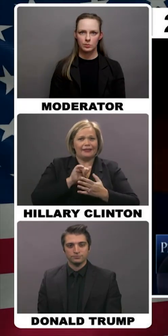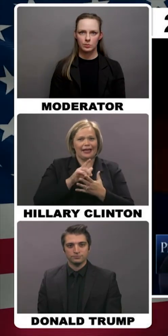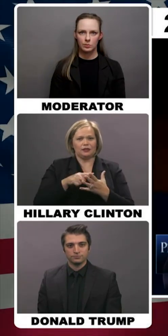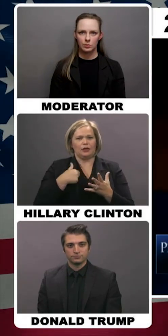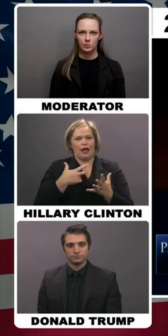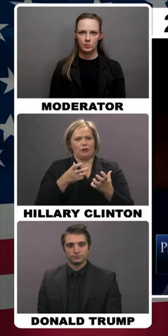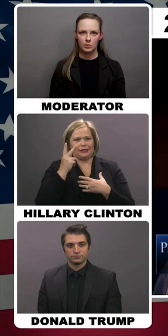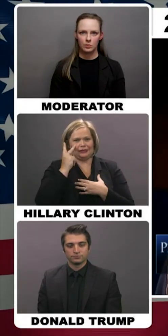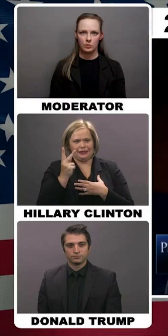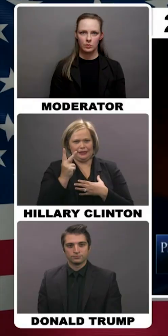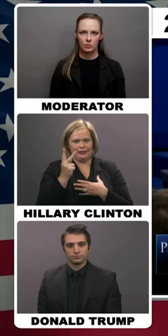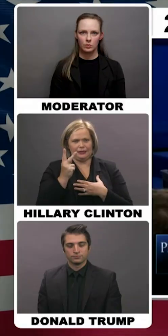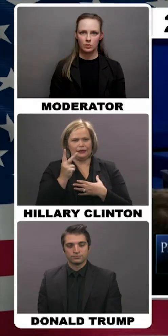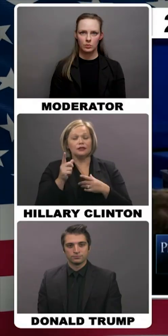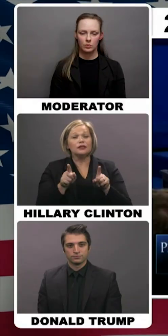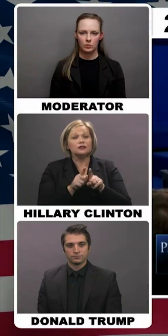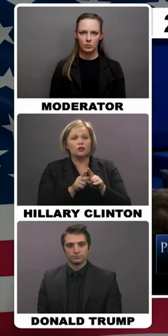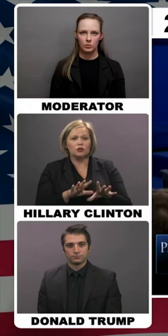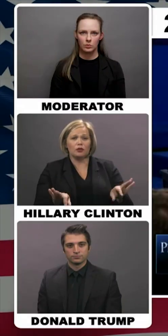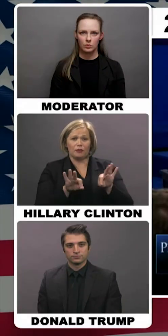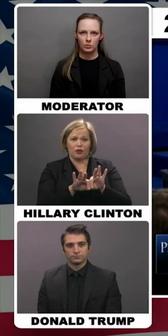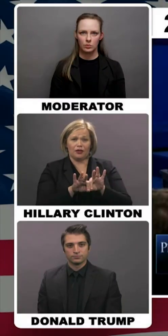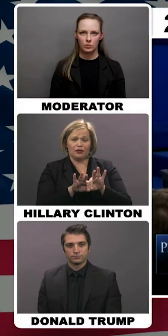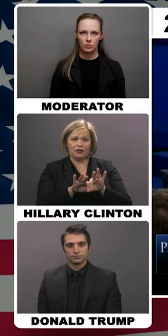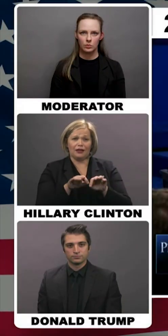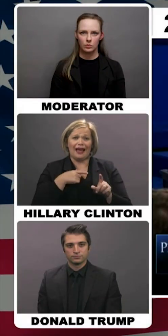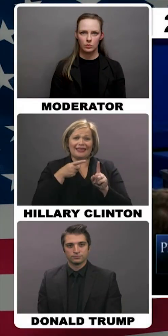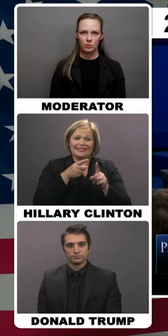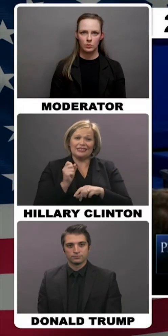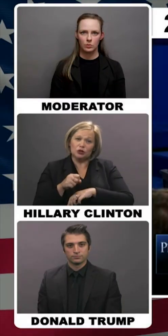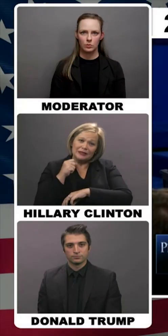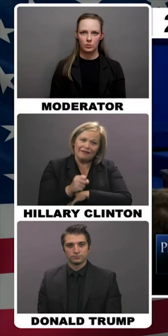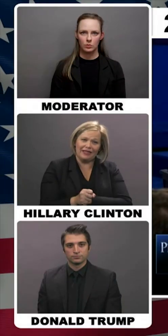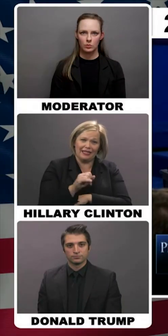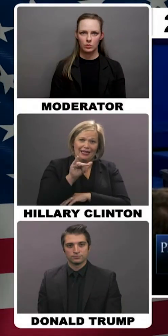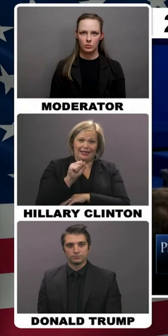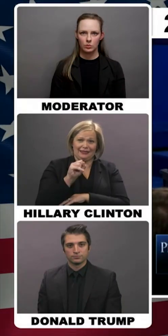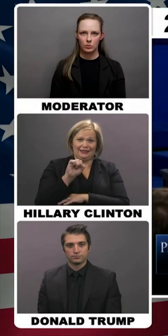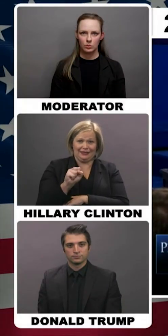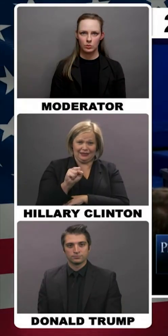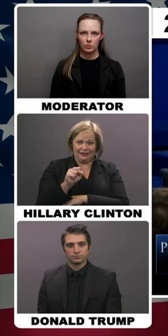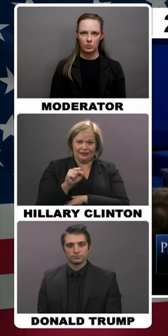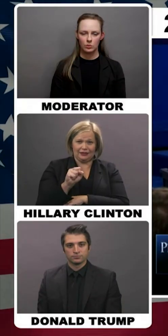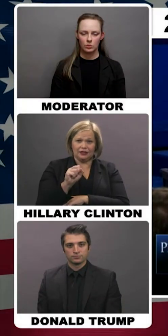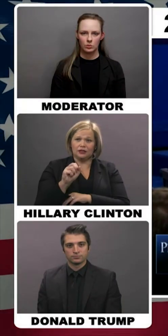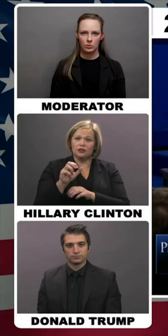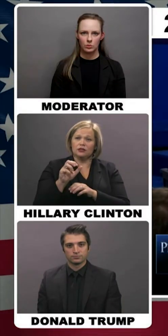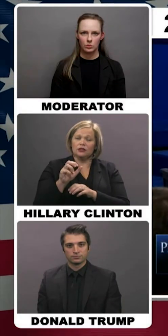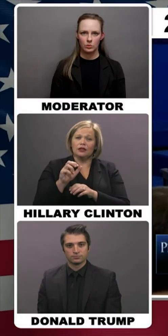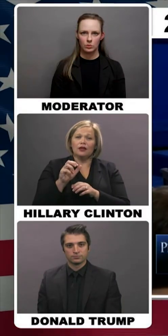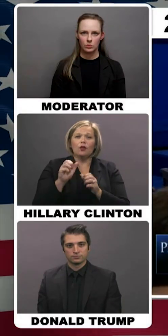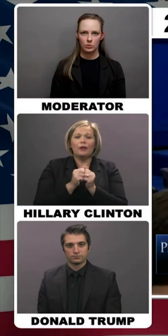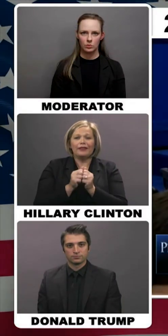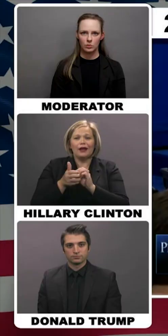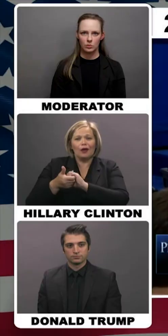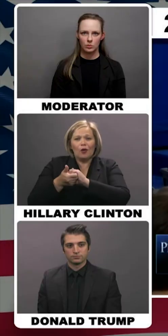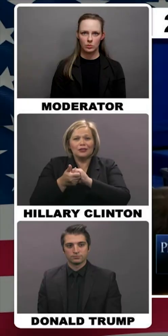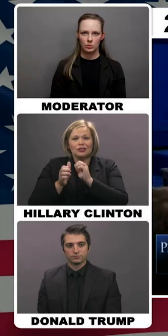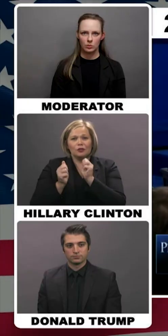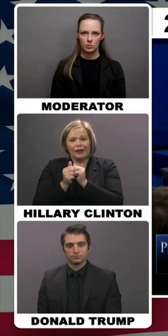It's also important, I intend to defeat Isis to do so in a coalition with majority Muslim nations Right now,